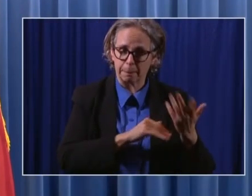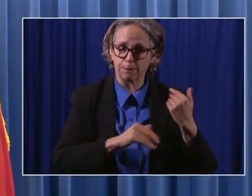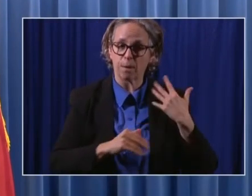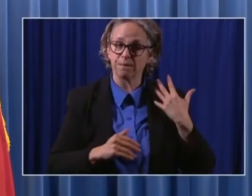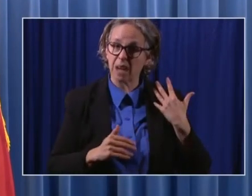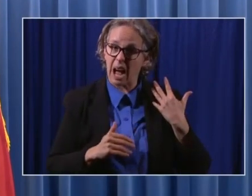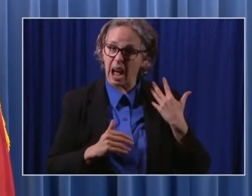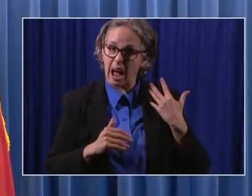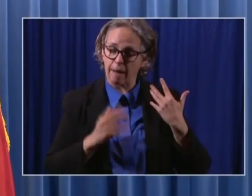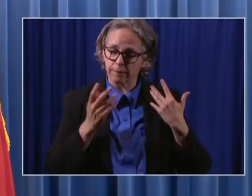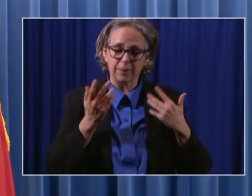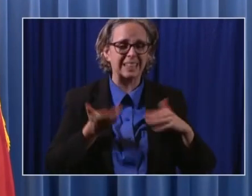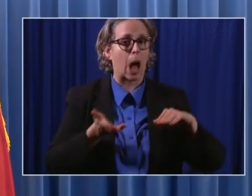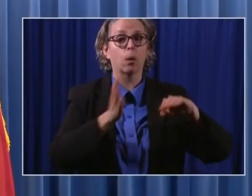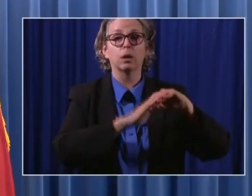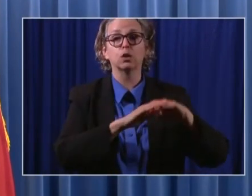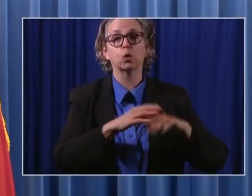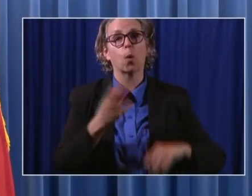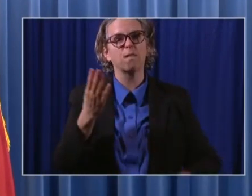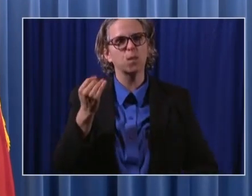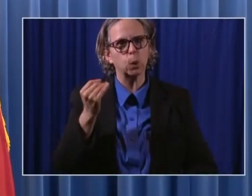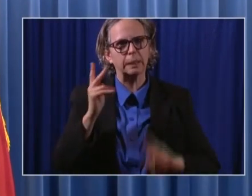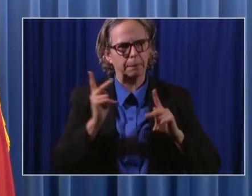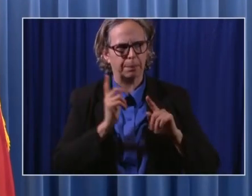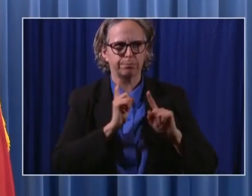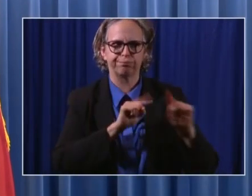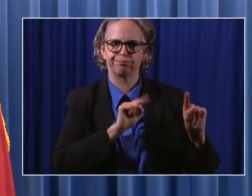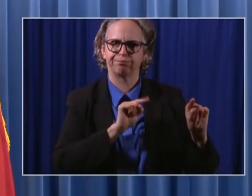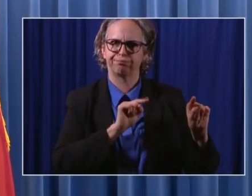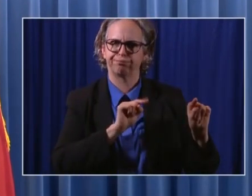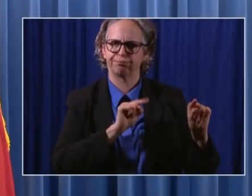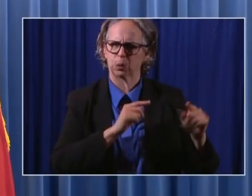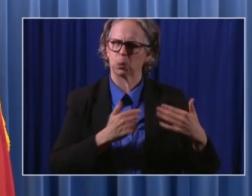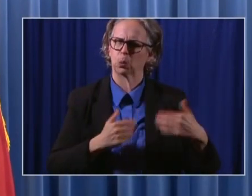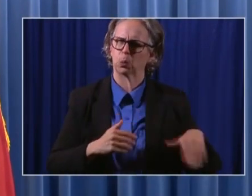OUTPATIENT VISITS GREW FROM 5 TO 14 VISITS ON AVERAGE PER DAY.